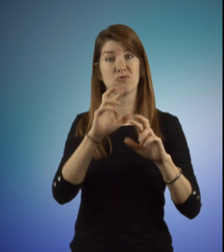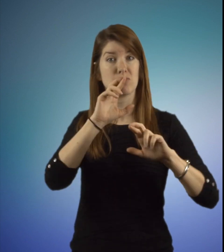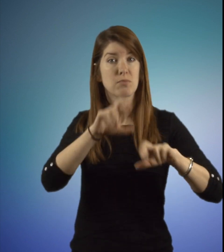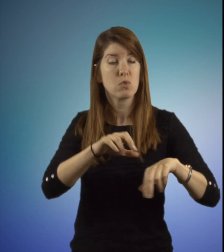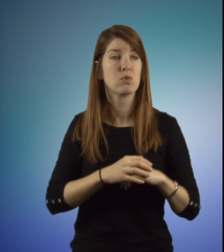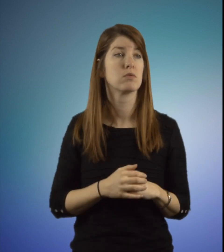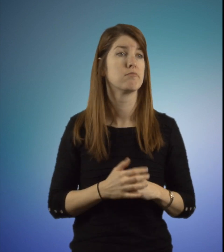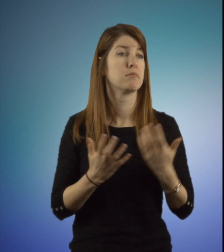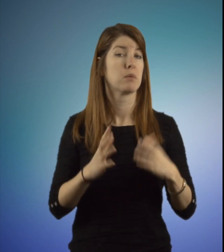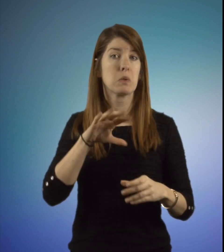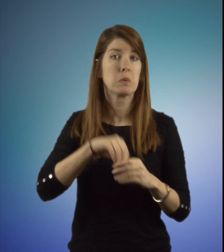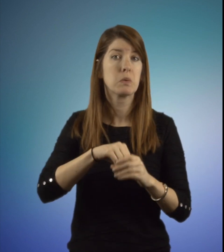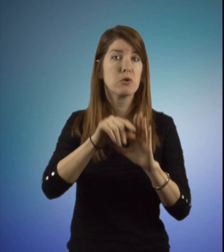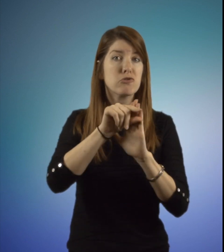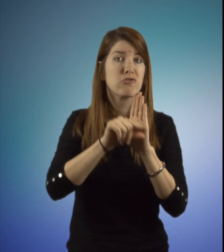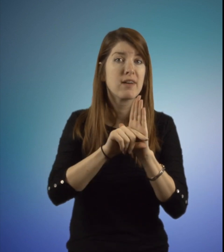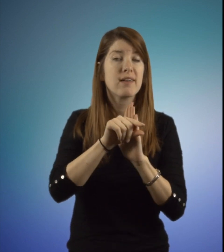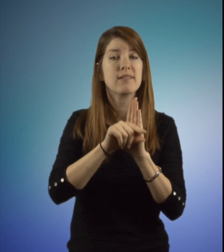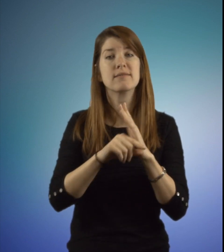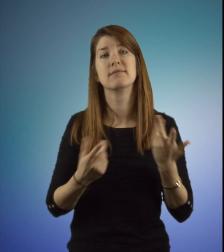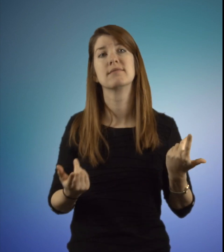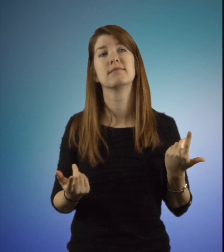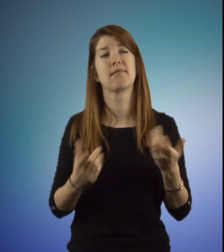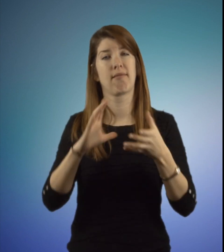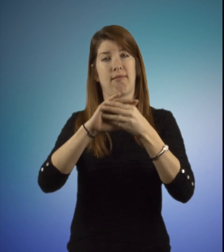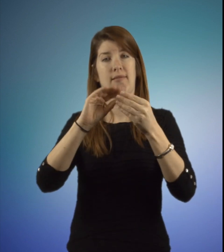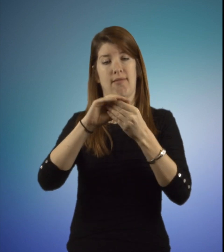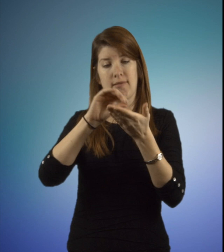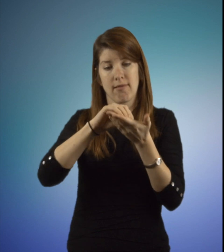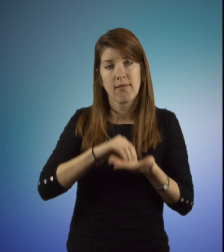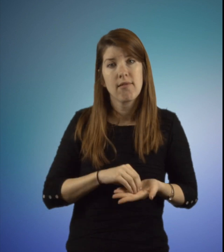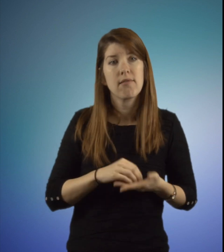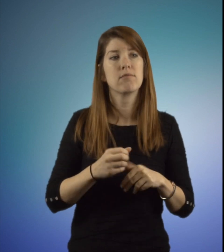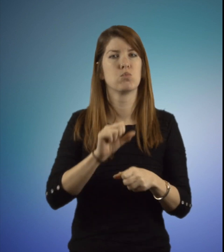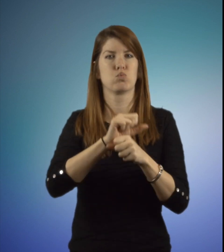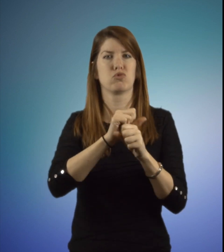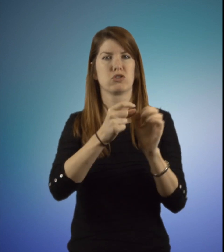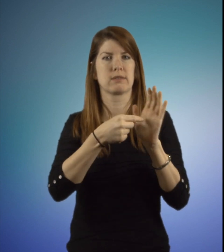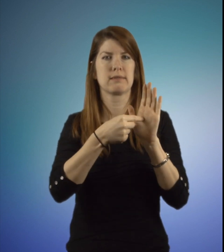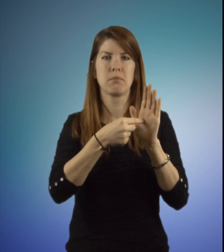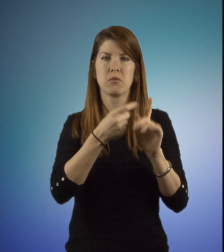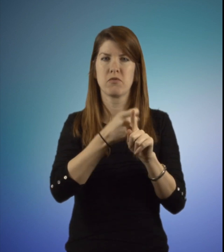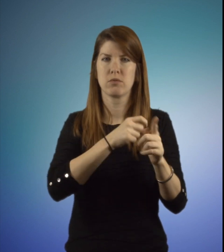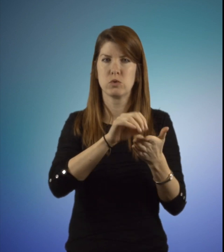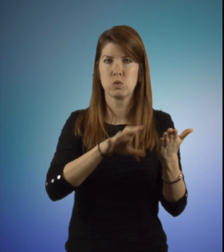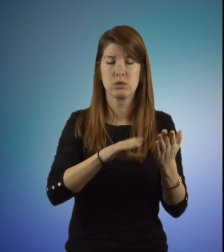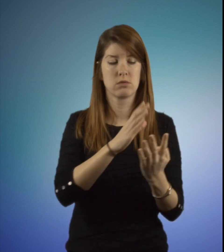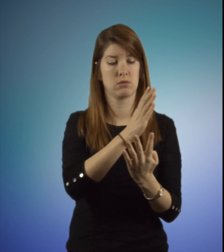teacher reports; it could include grades, anecdotal records, work samples from the student.